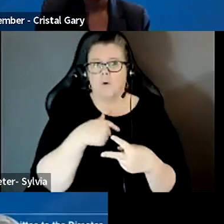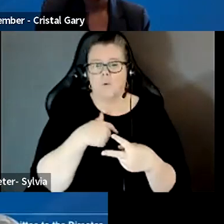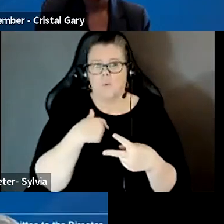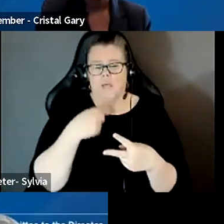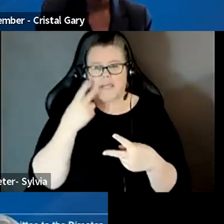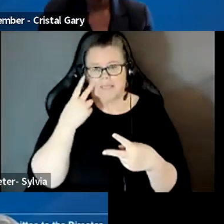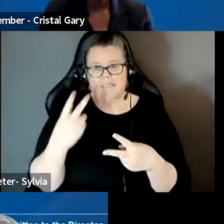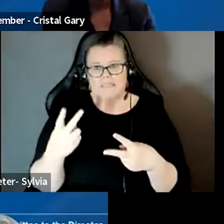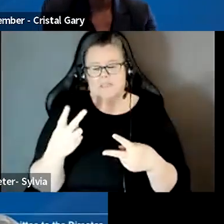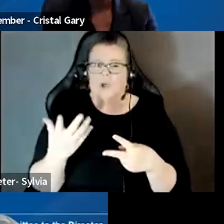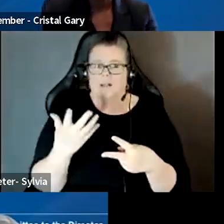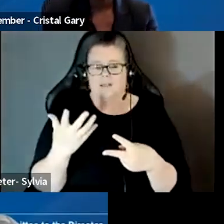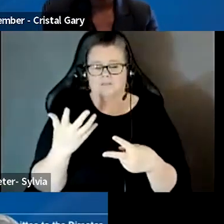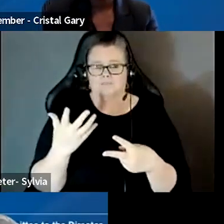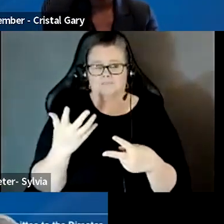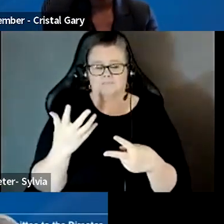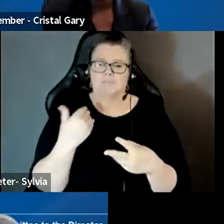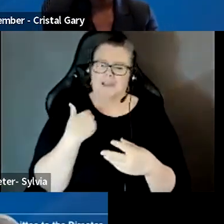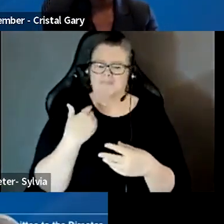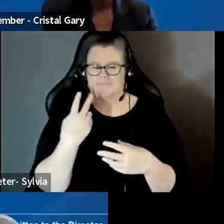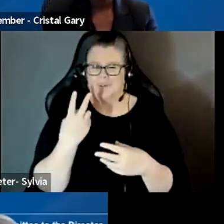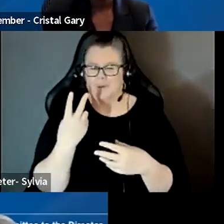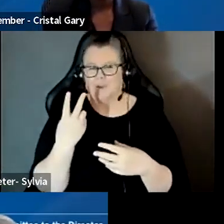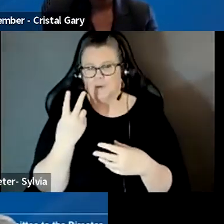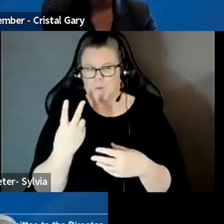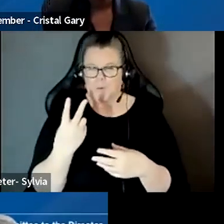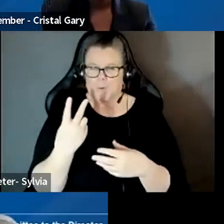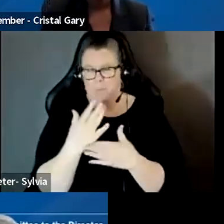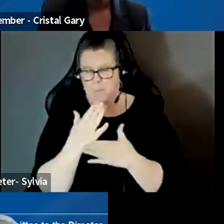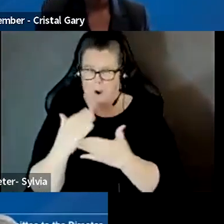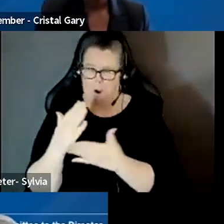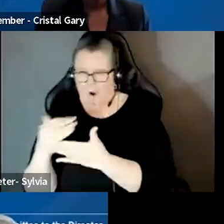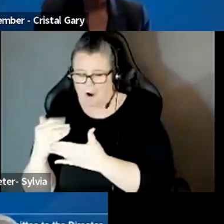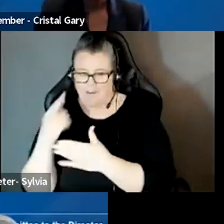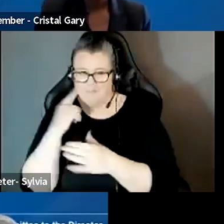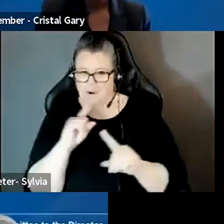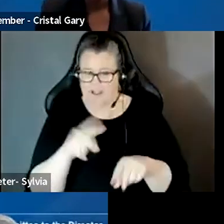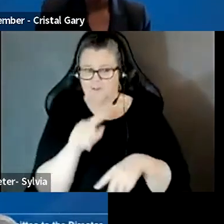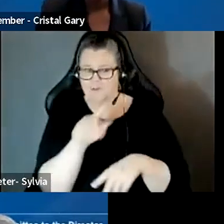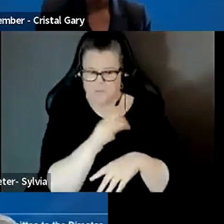probably there are two answers to -- there are two components of the answer to that question.